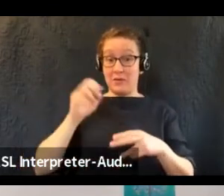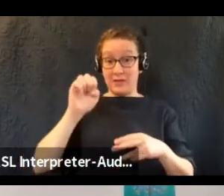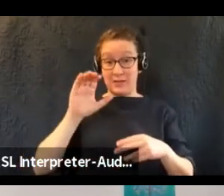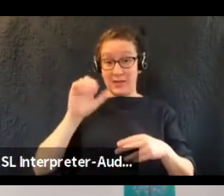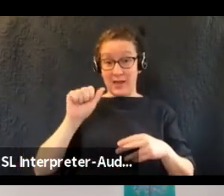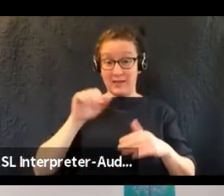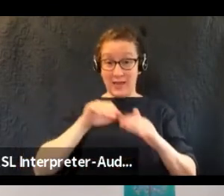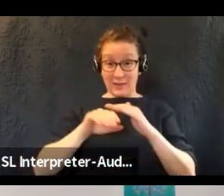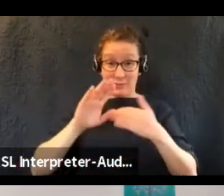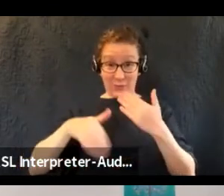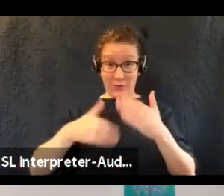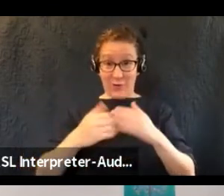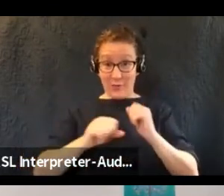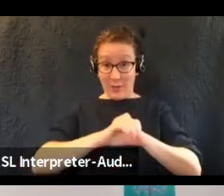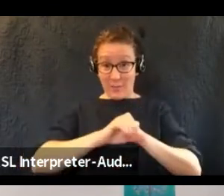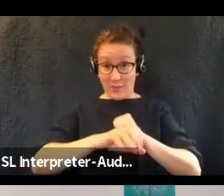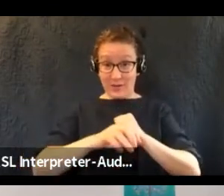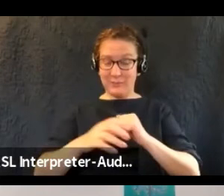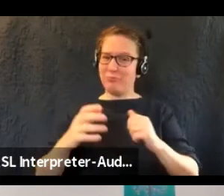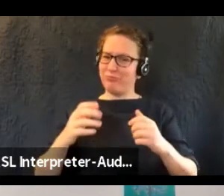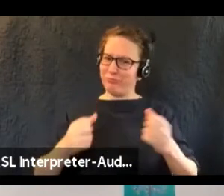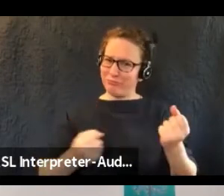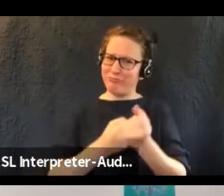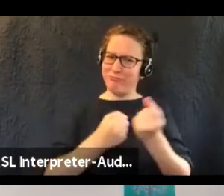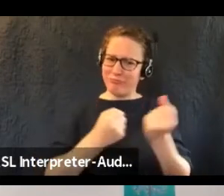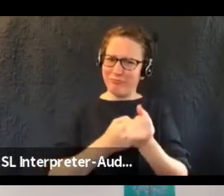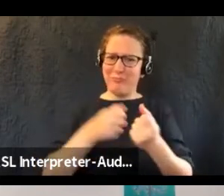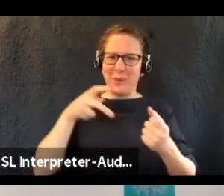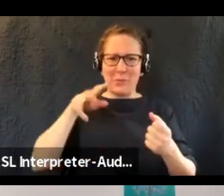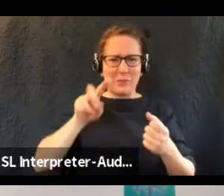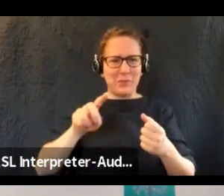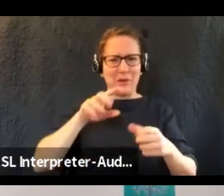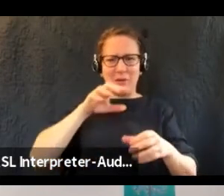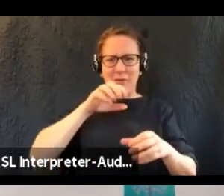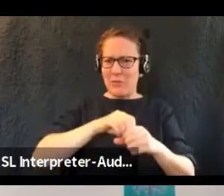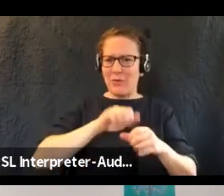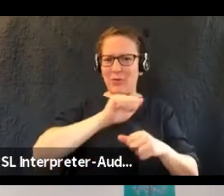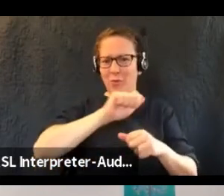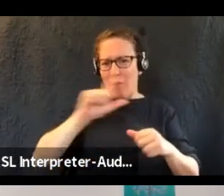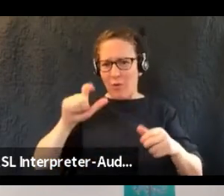and inclusion of people with disabilities in all programs, and these efforts are included